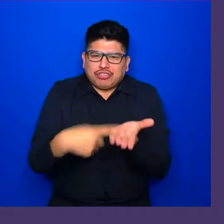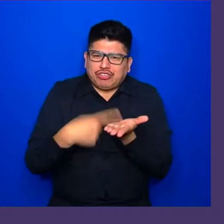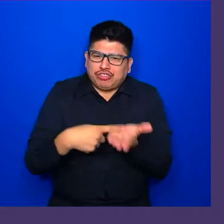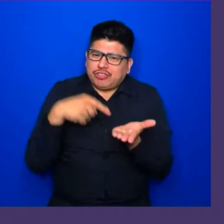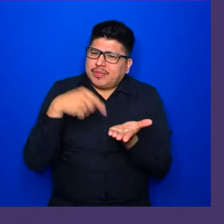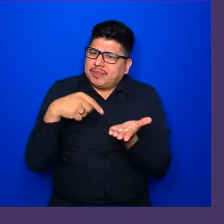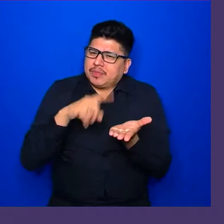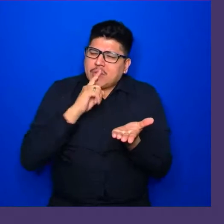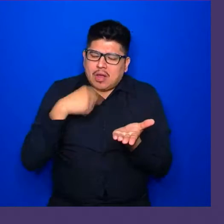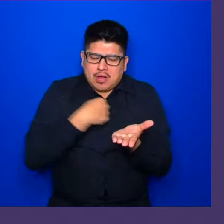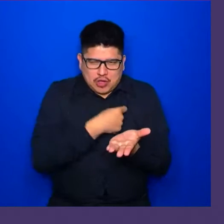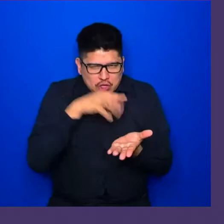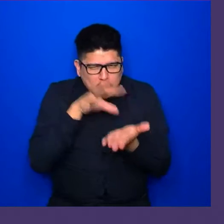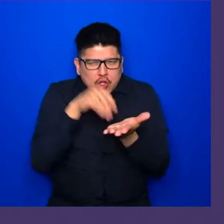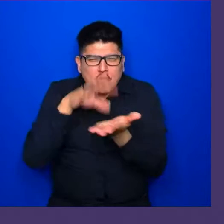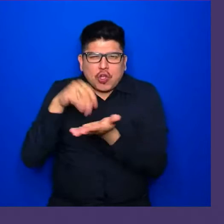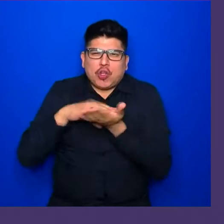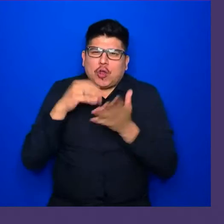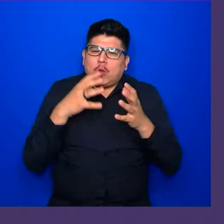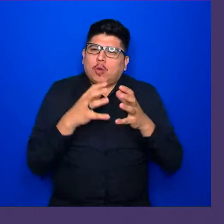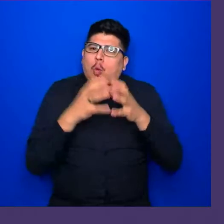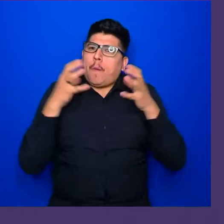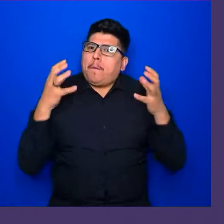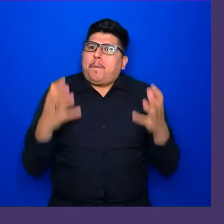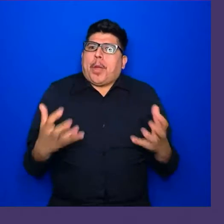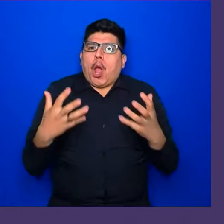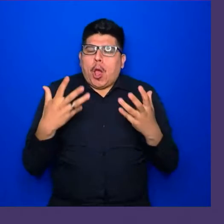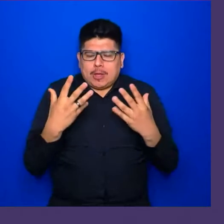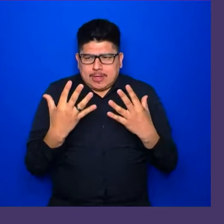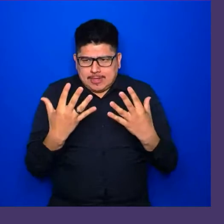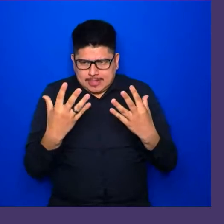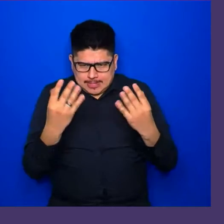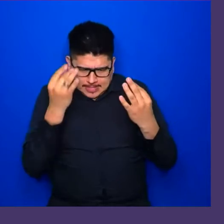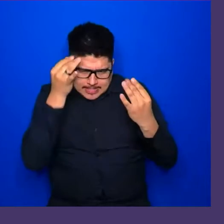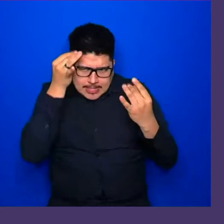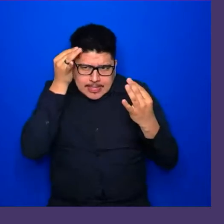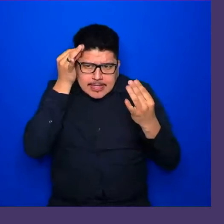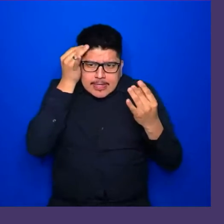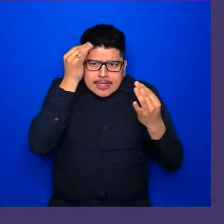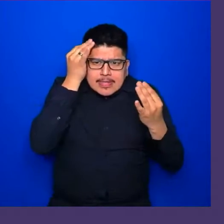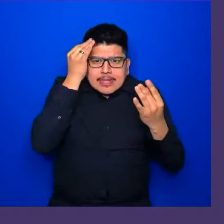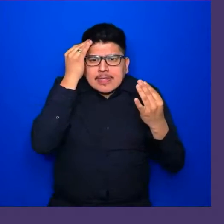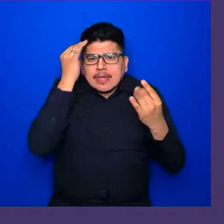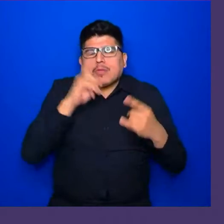there's just so much to chew on. I really appreciate your time today. Natasha Bell: Thank you for having us.